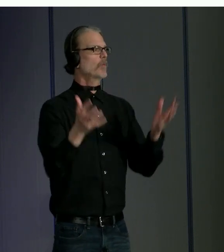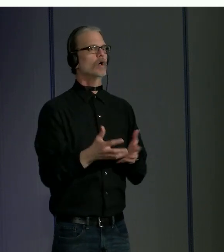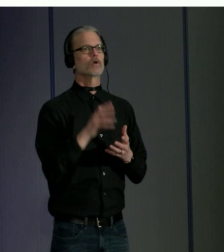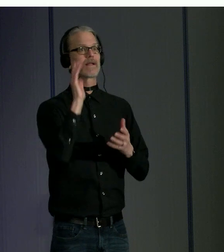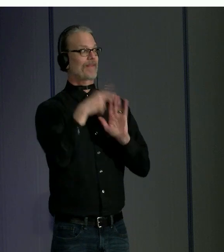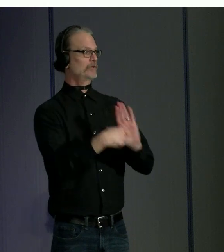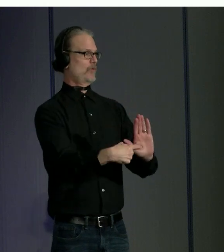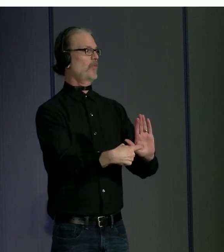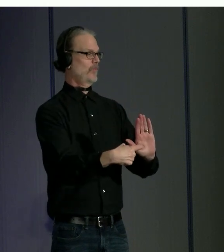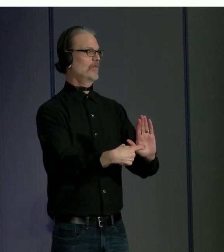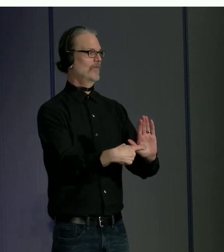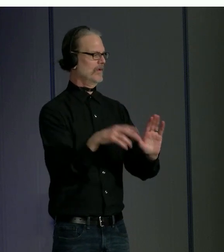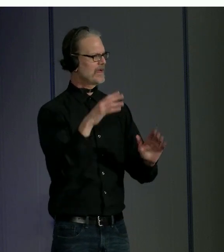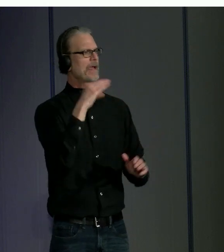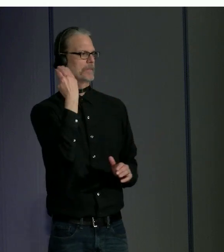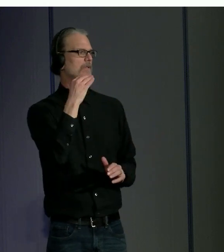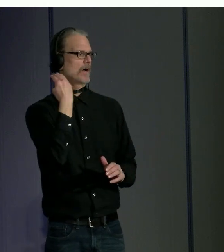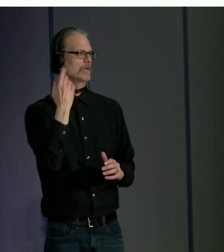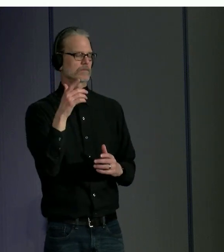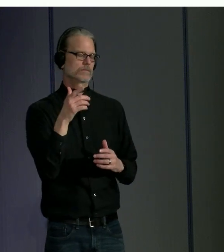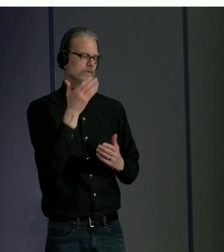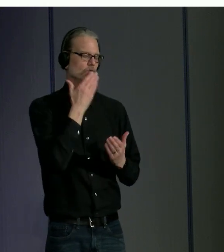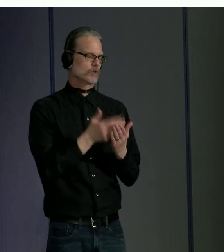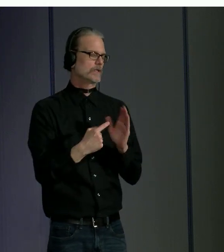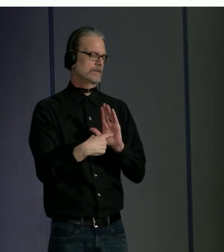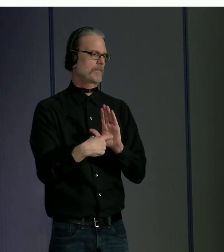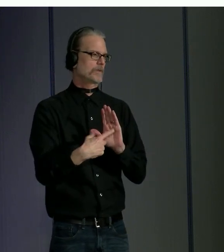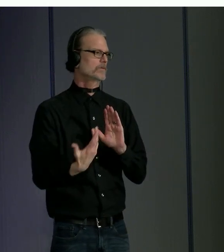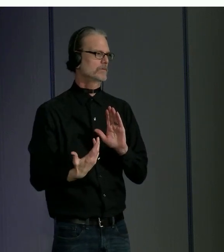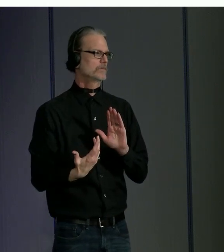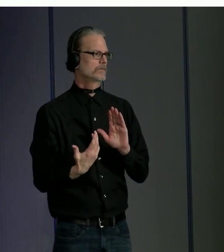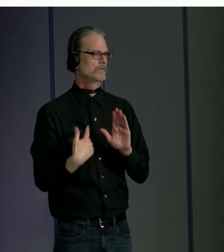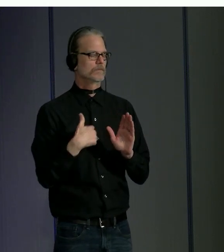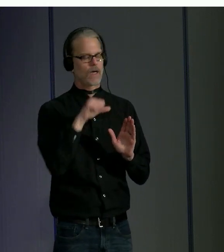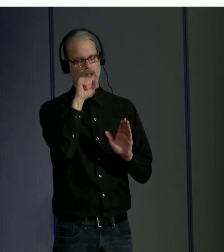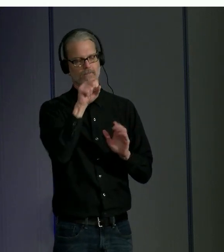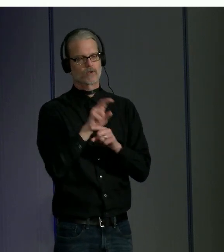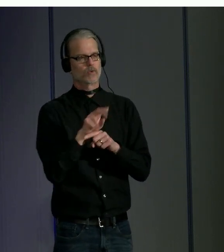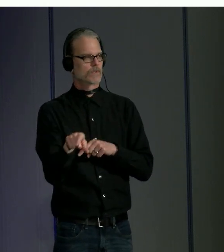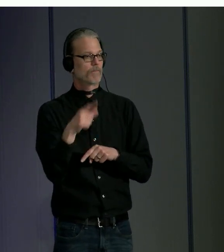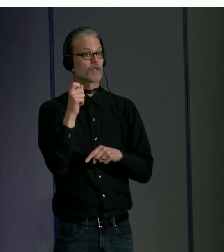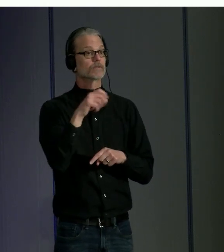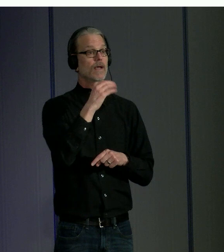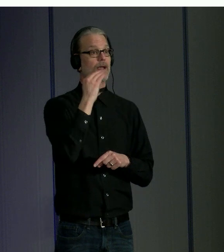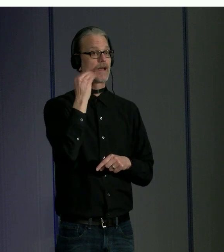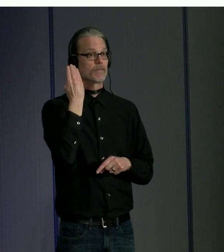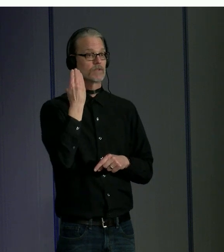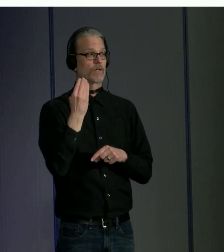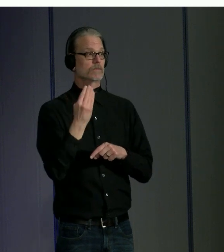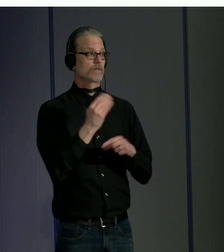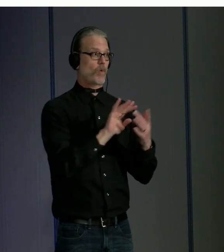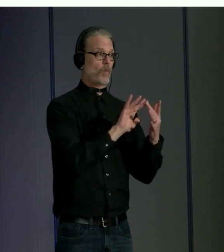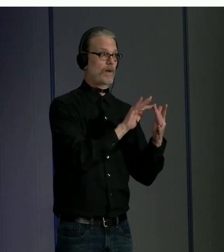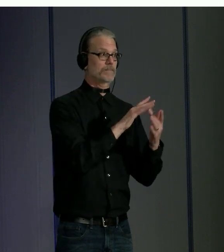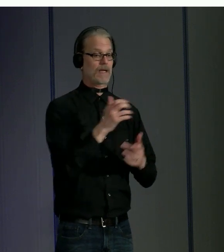Amazon is an example that I love to use because I consider both Amazon's website and mobile